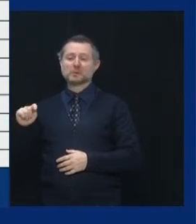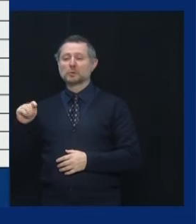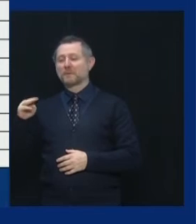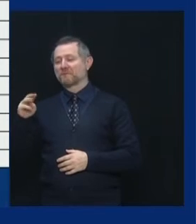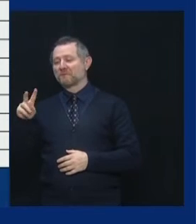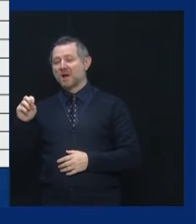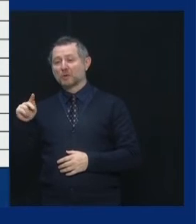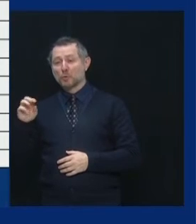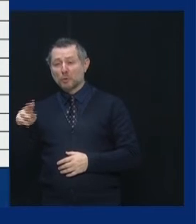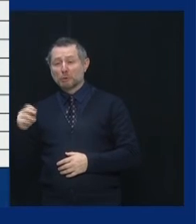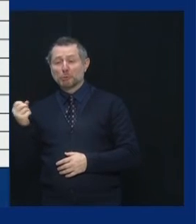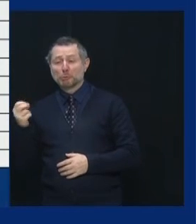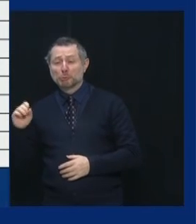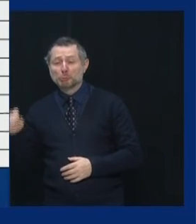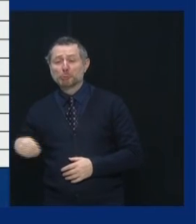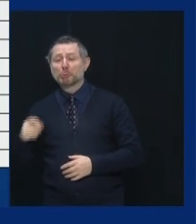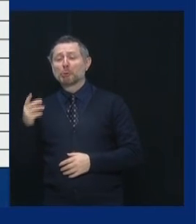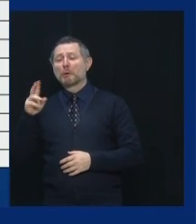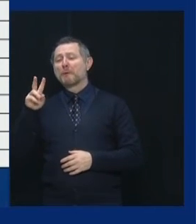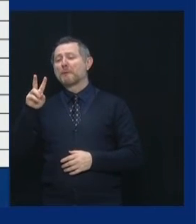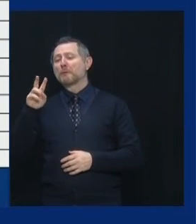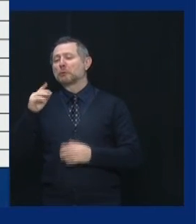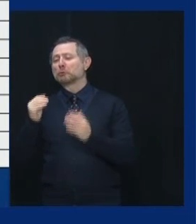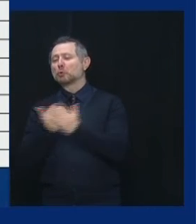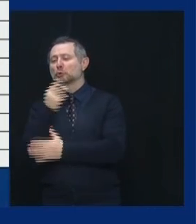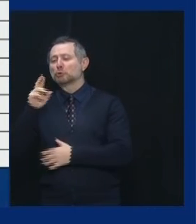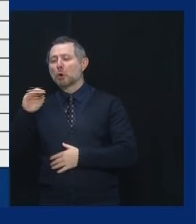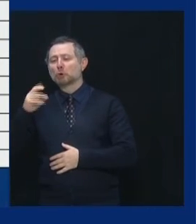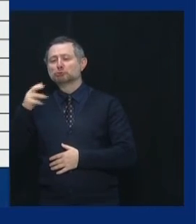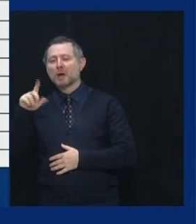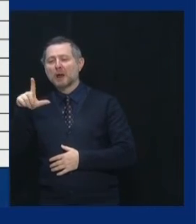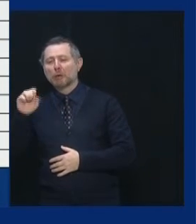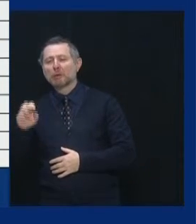ON THE OTHER END, MONTEFIORE,